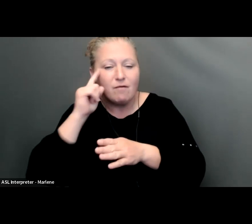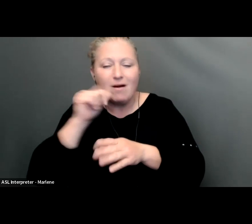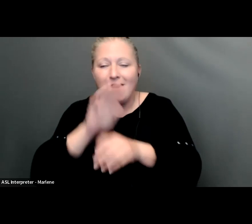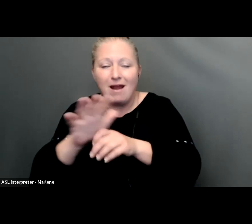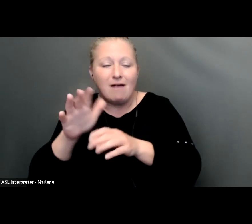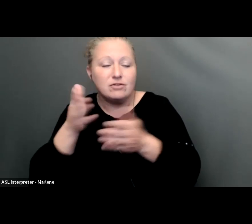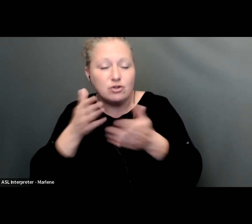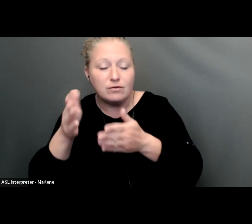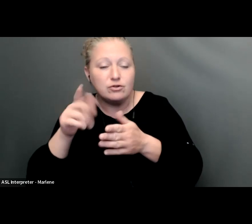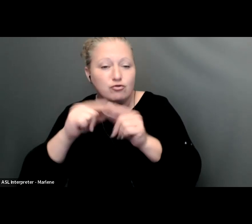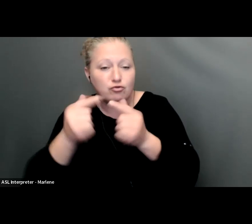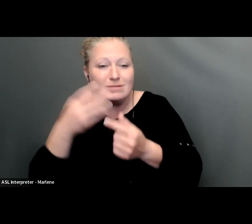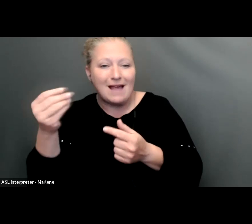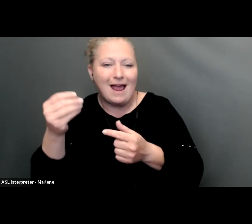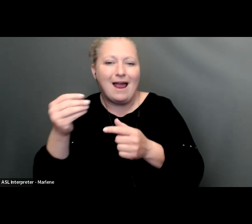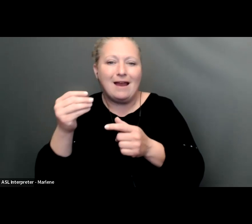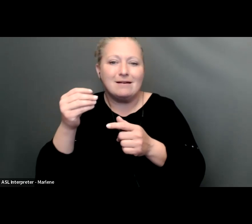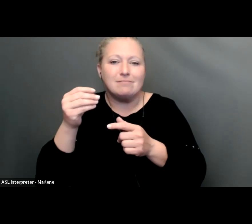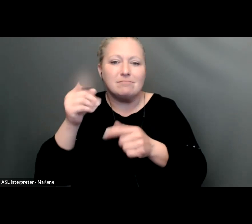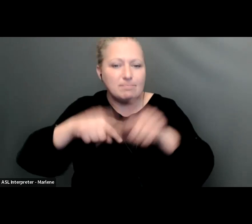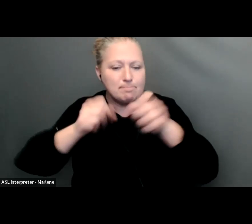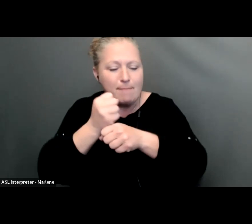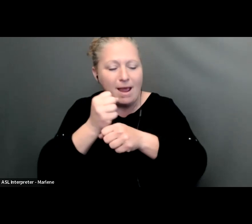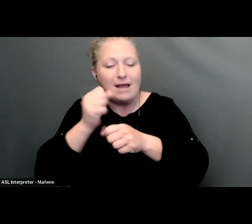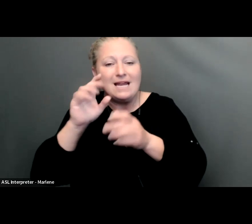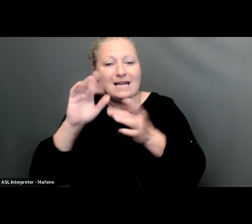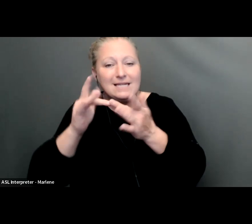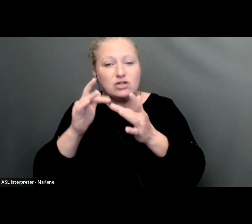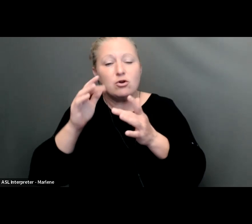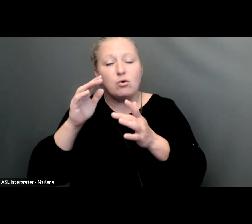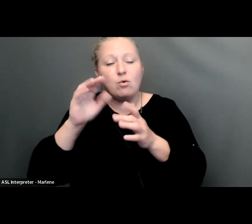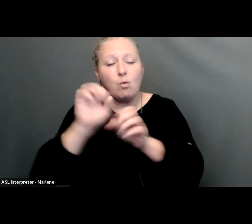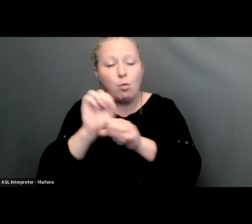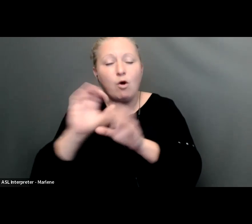diversifying the digital workforce. So it's like a win win win, and I'll stop there. Awesome Ken.